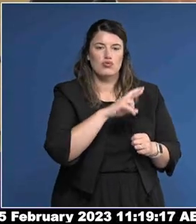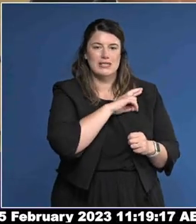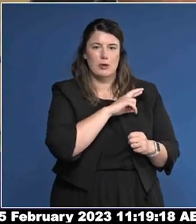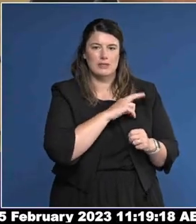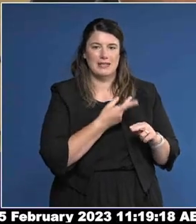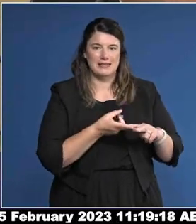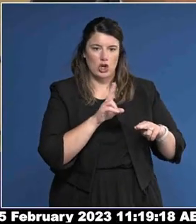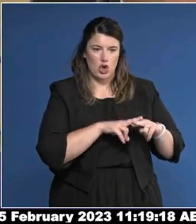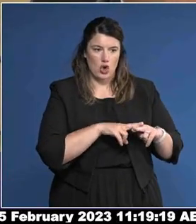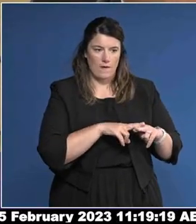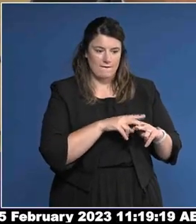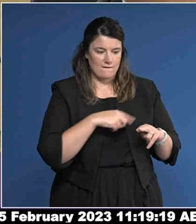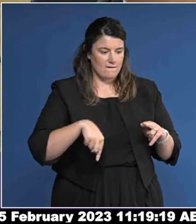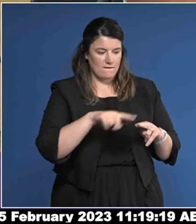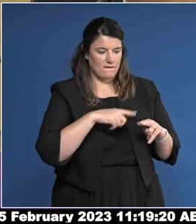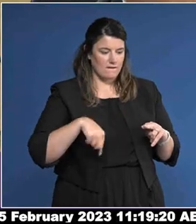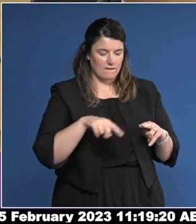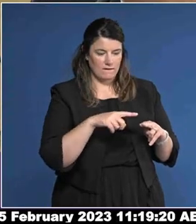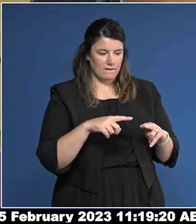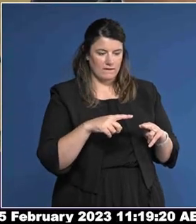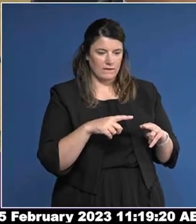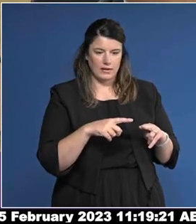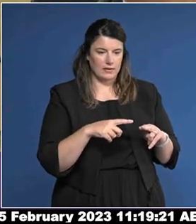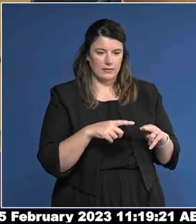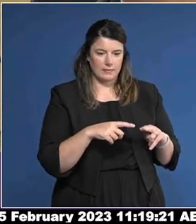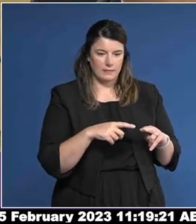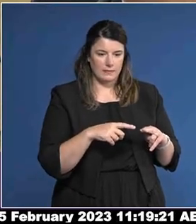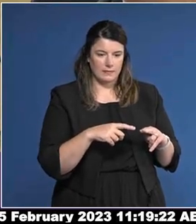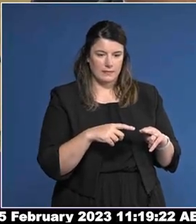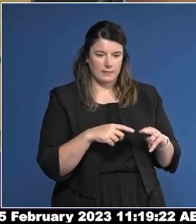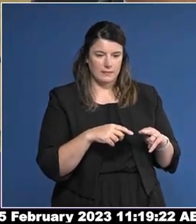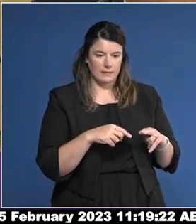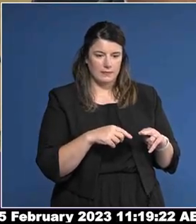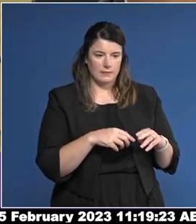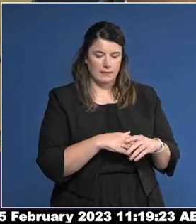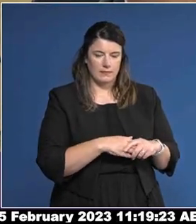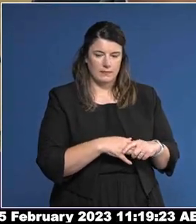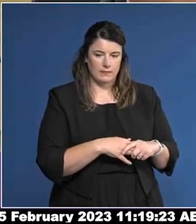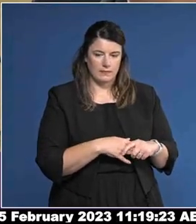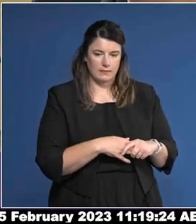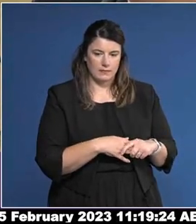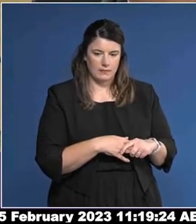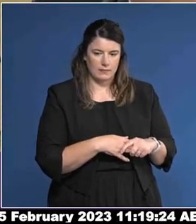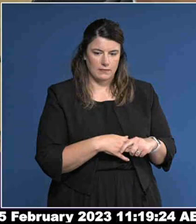Is that a - does that come from a funding issue or does it come from another - is there another reason? MR HYLAND: Well, funding is part of it.